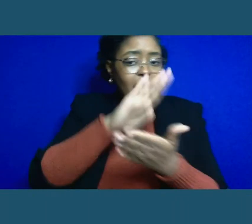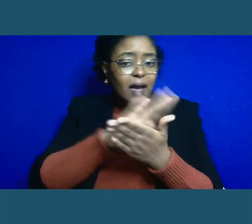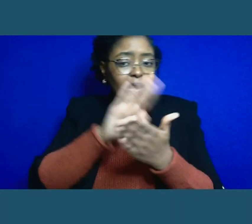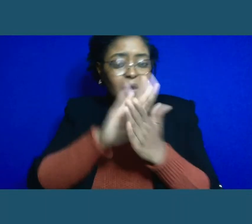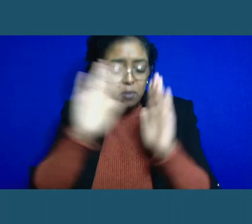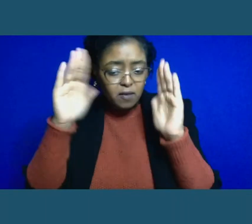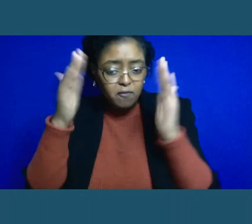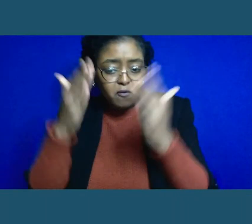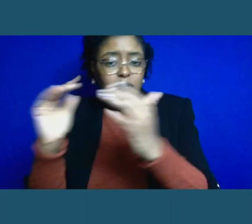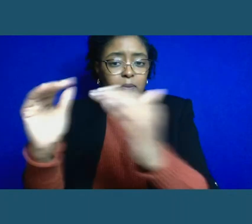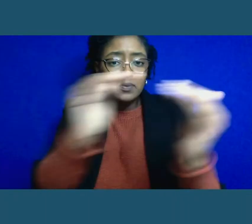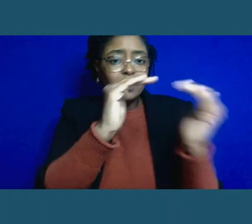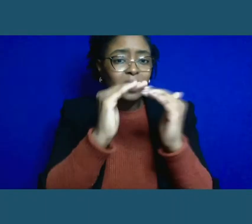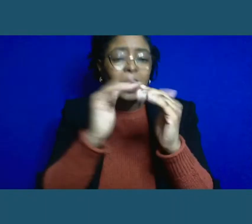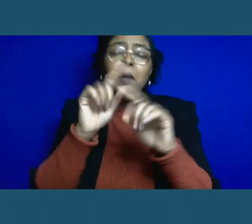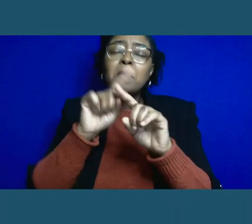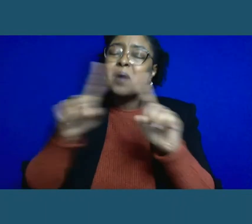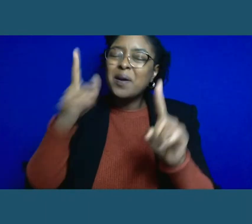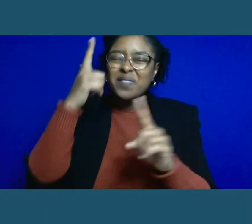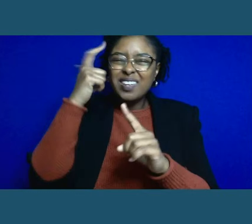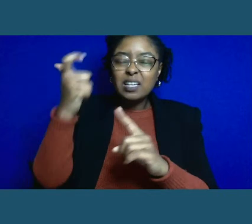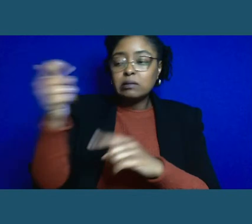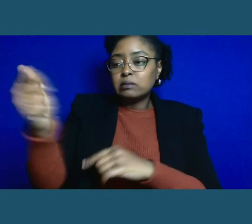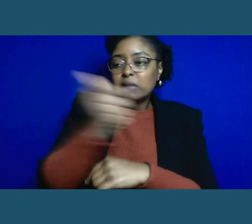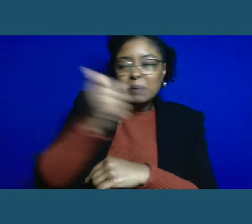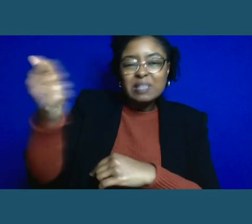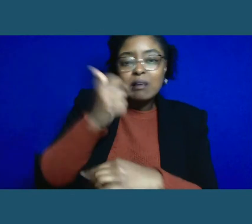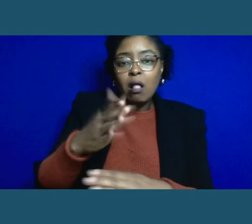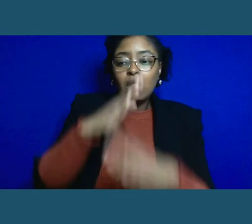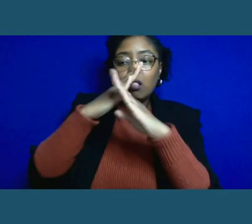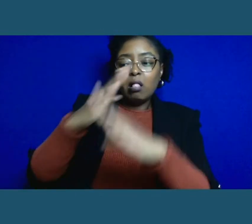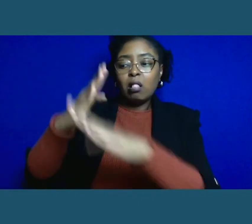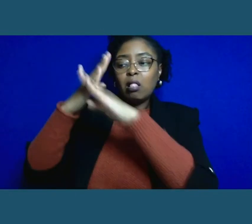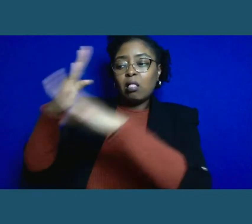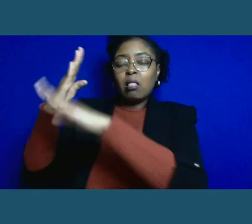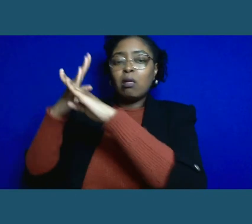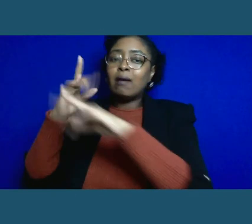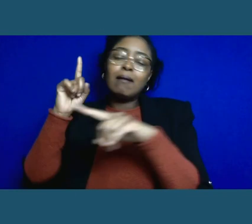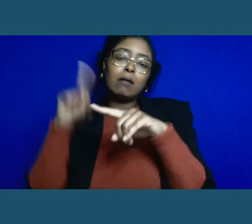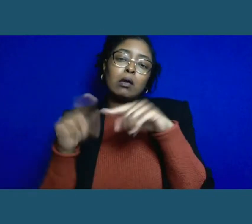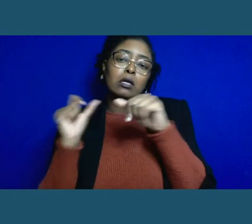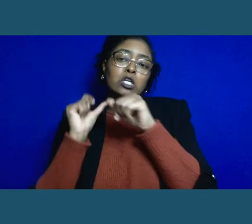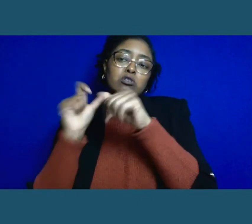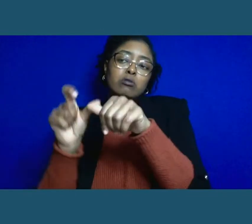challenging classes and academic oriented appears. But due to